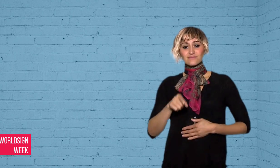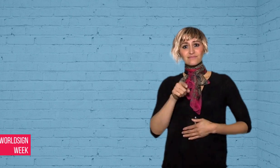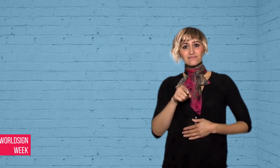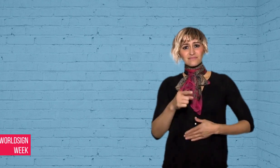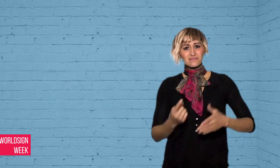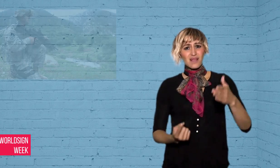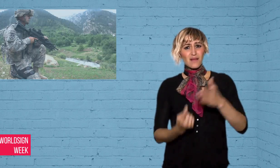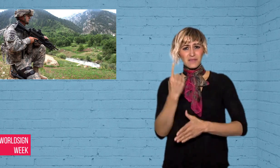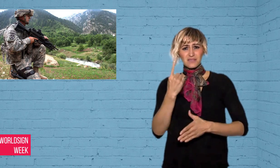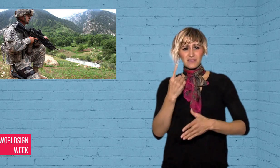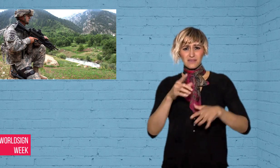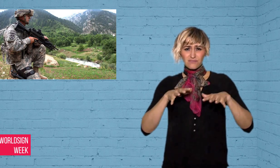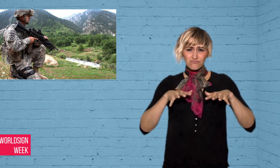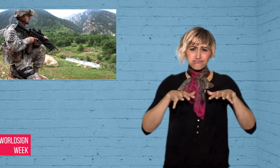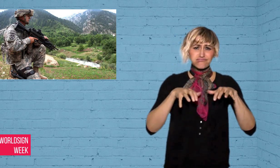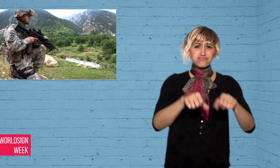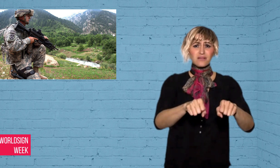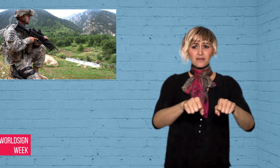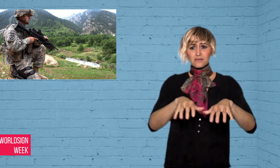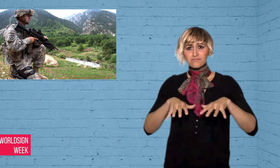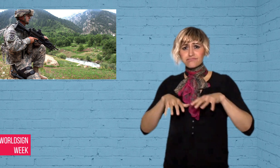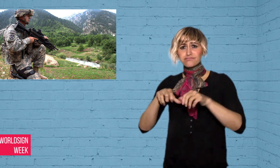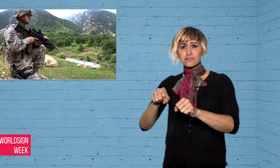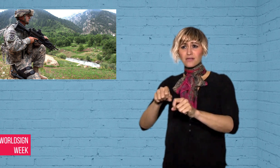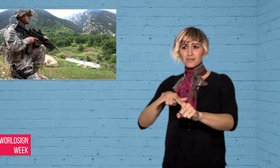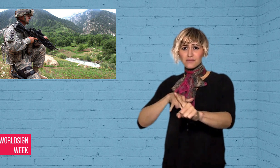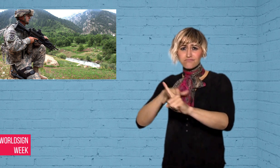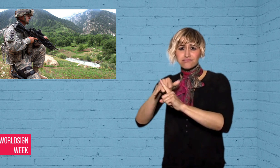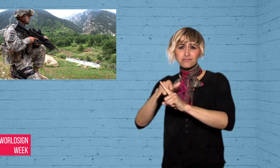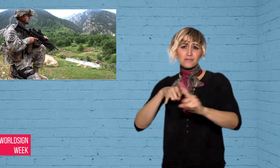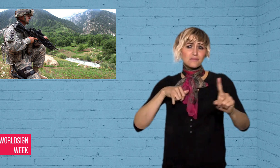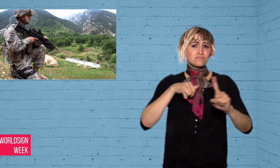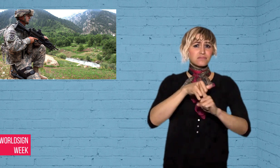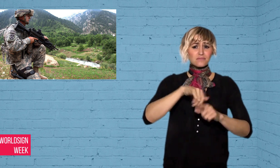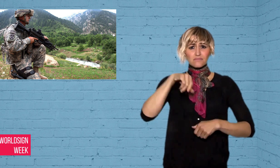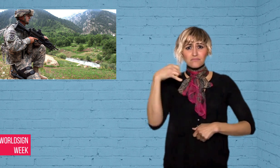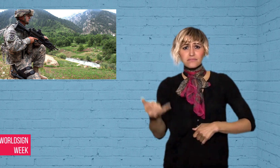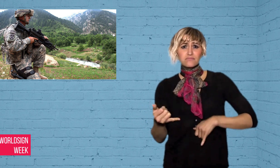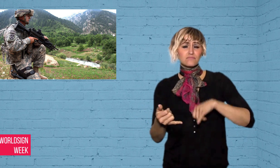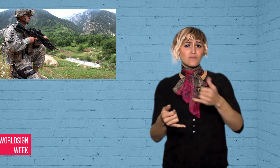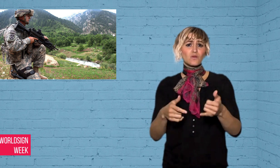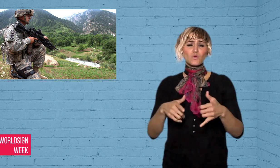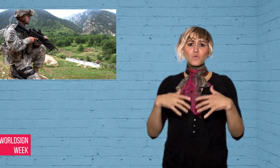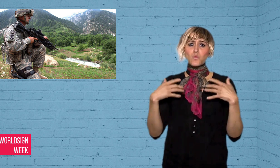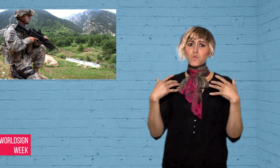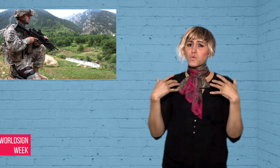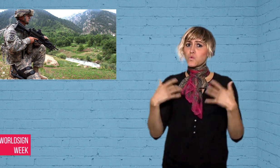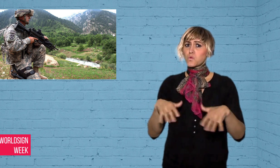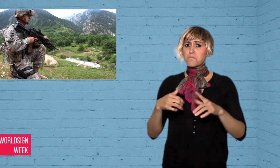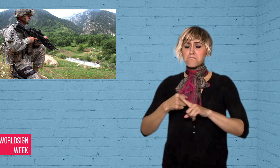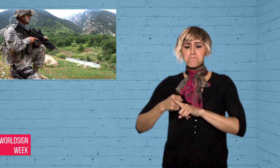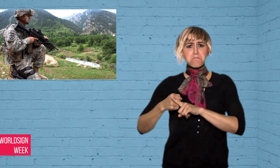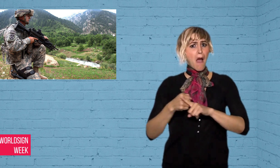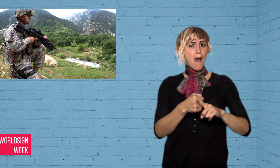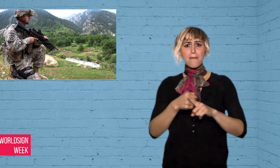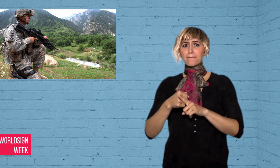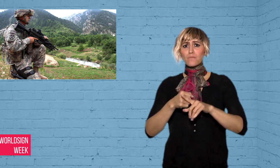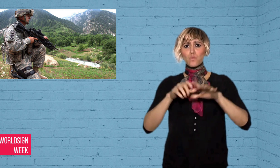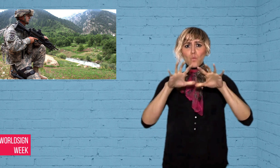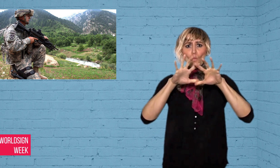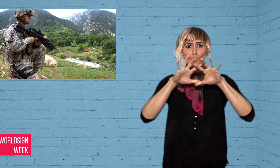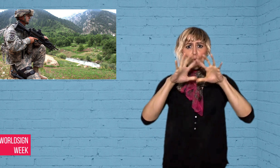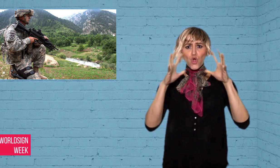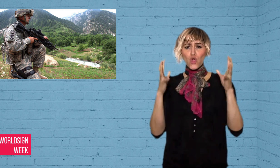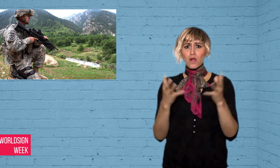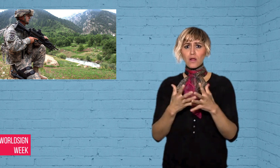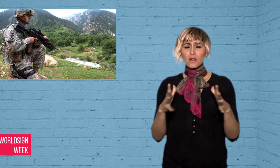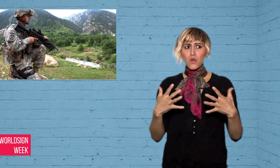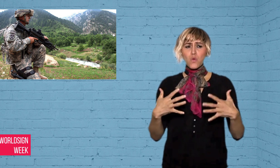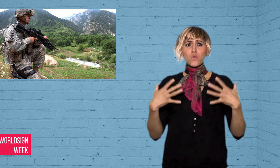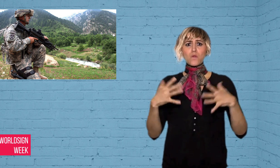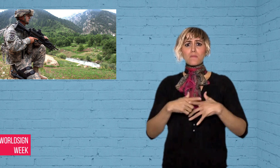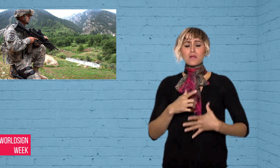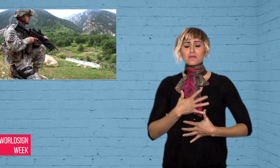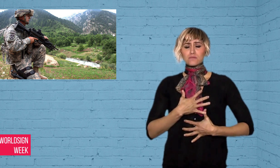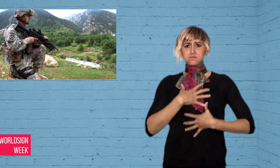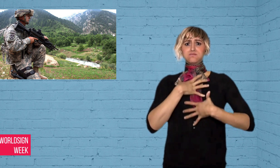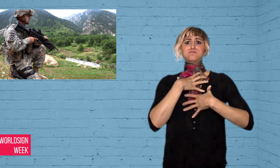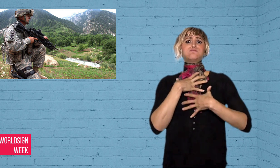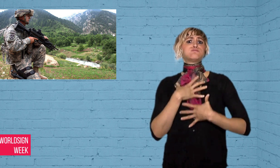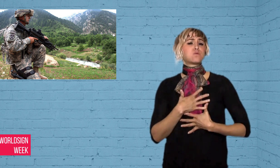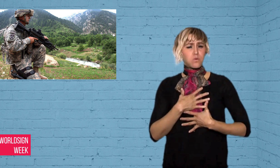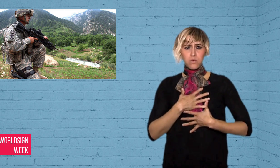The attacks also had a tremendous impact on